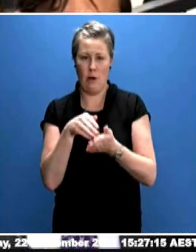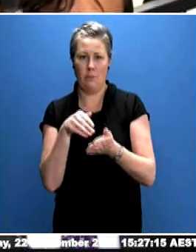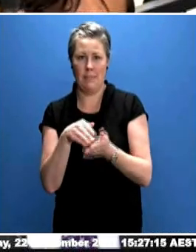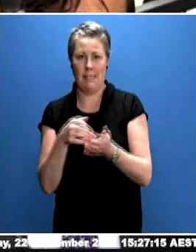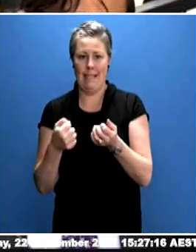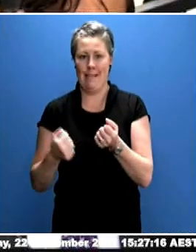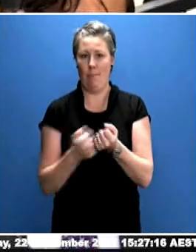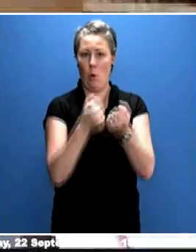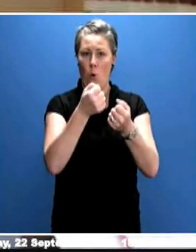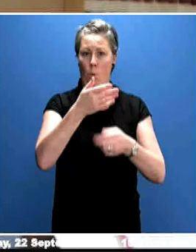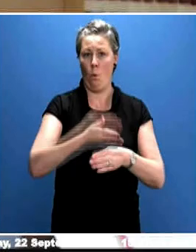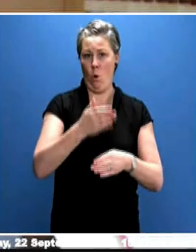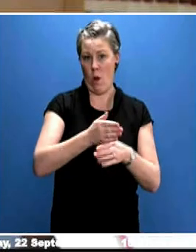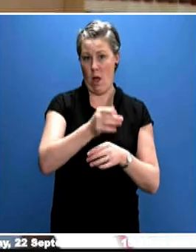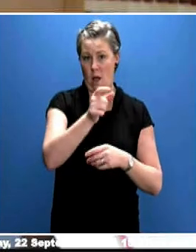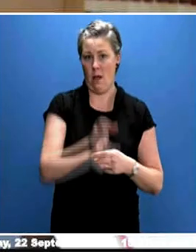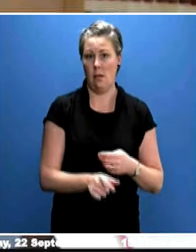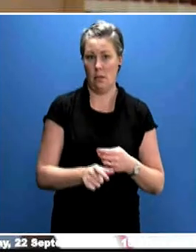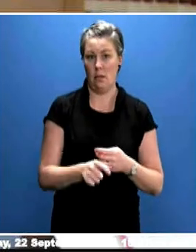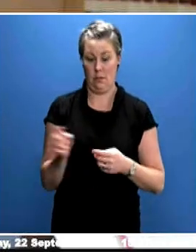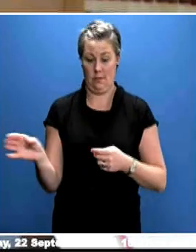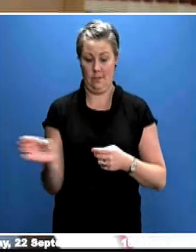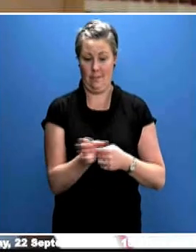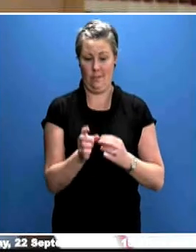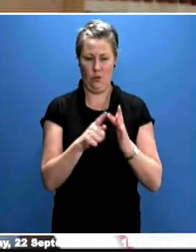in June/July this year.